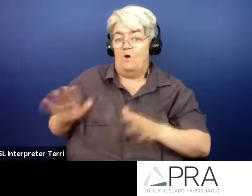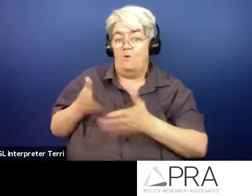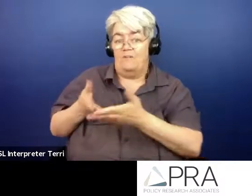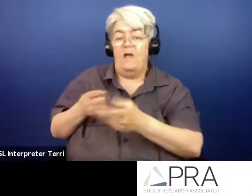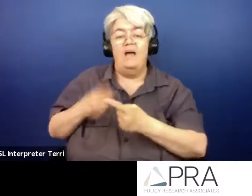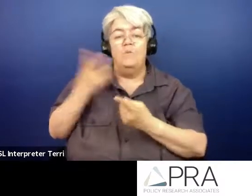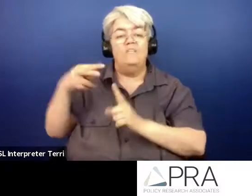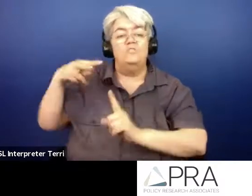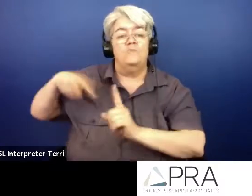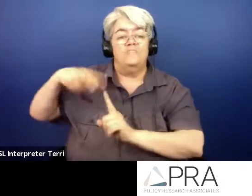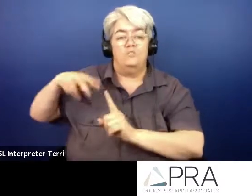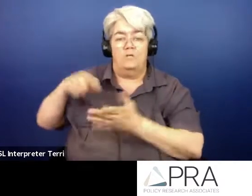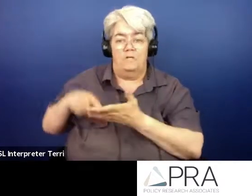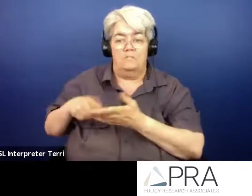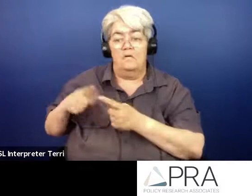in place, how are people being supervised.